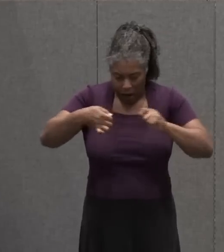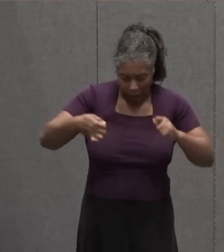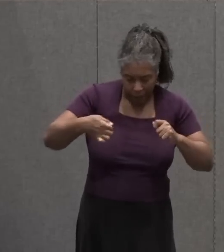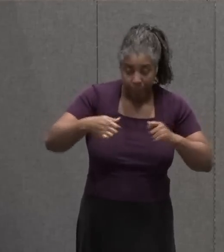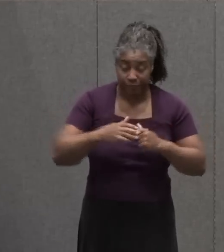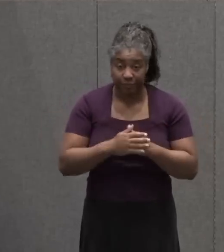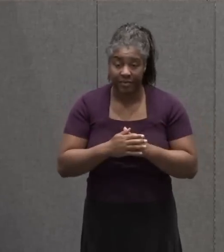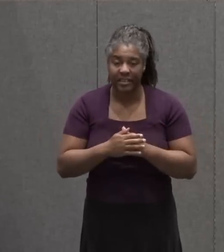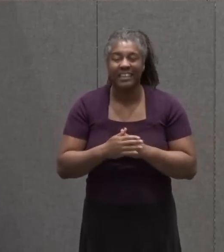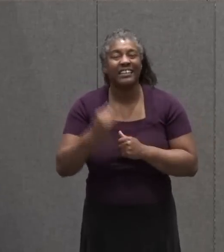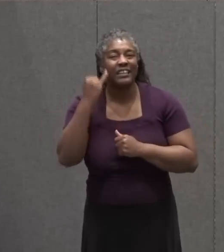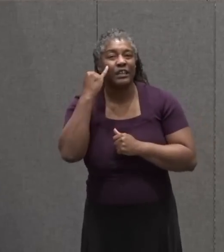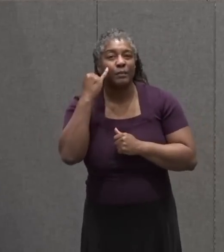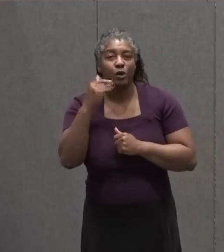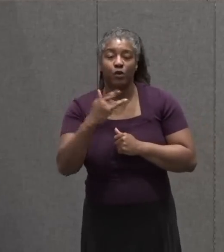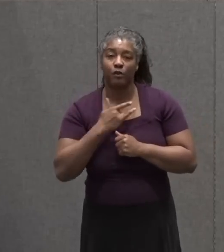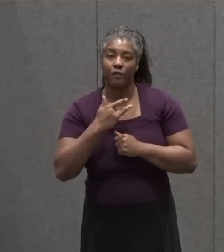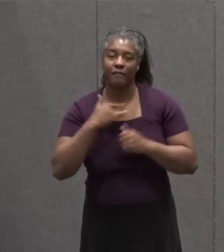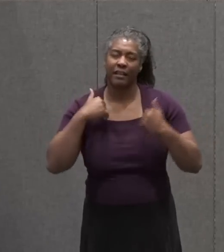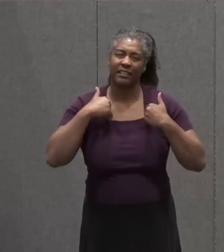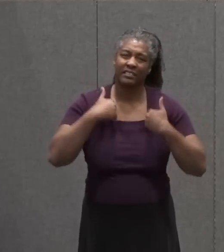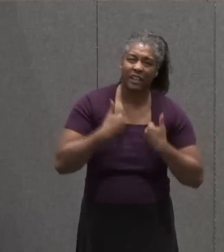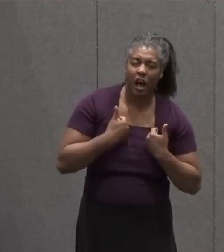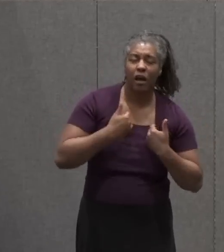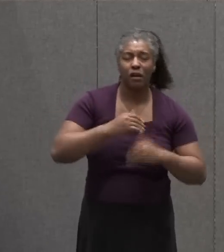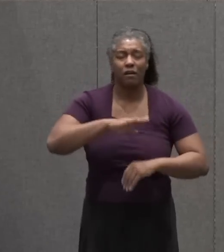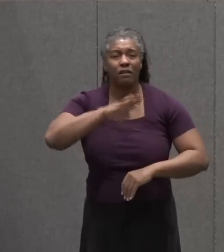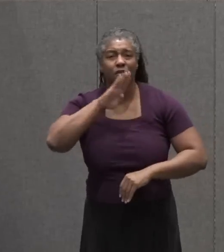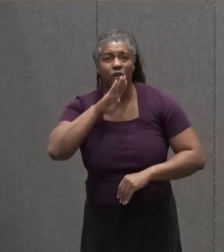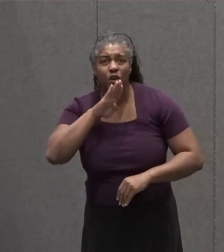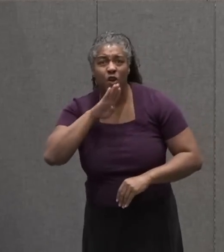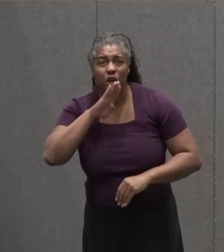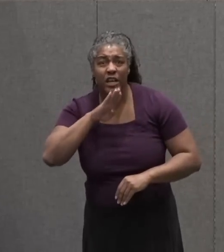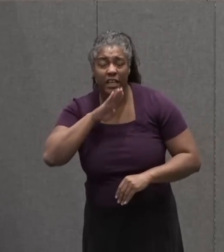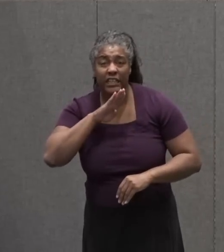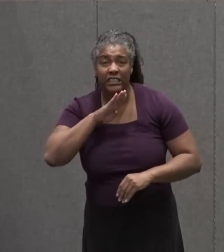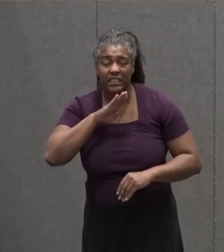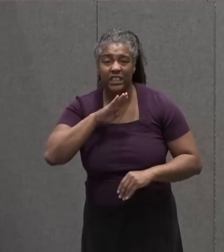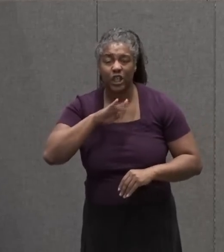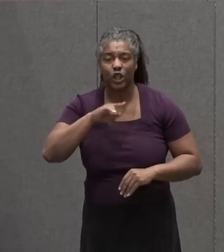and we have to work extra hard to listen or finish what we're doing.